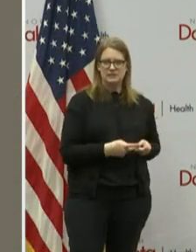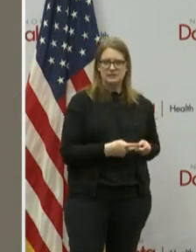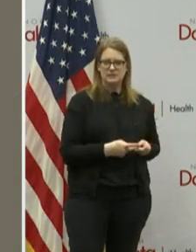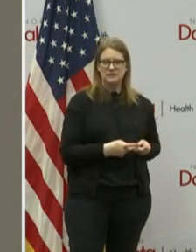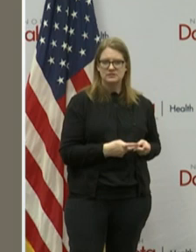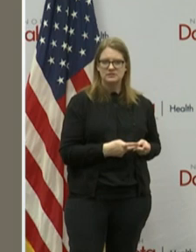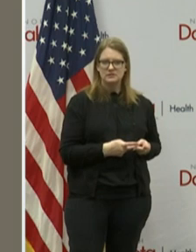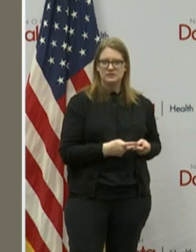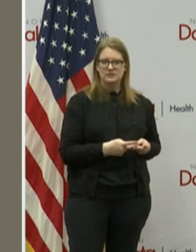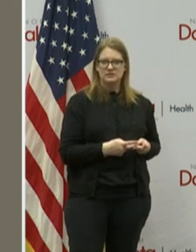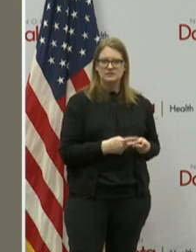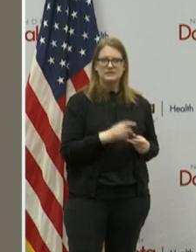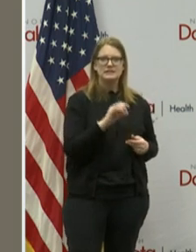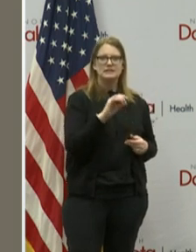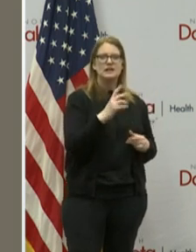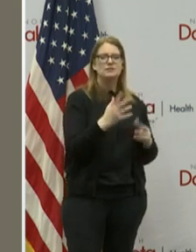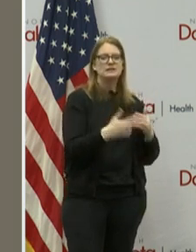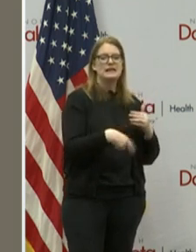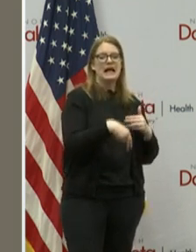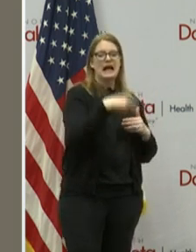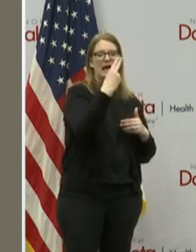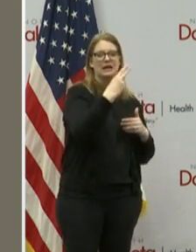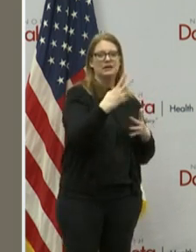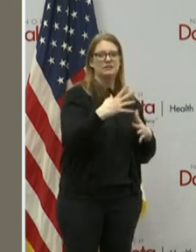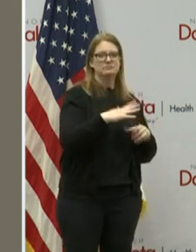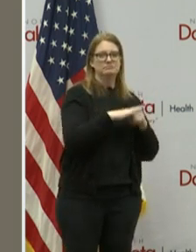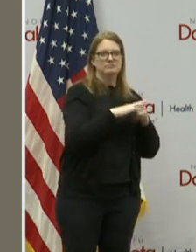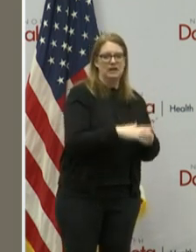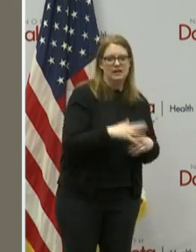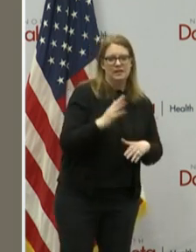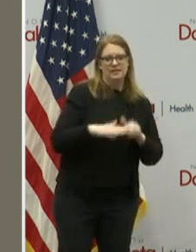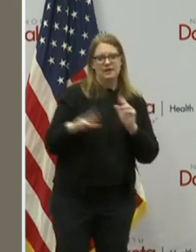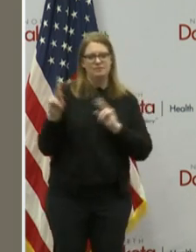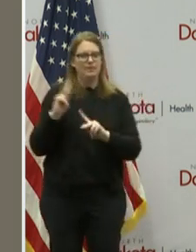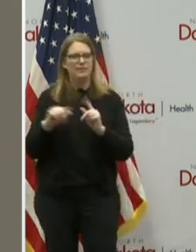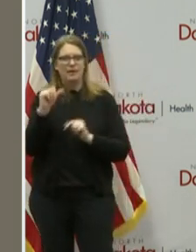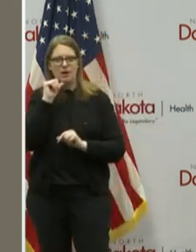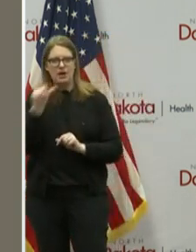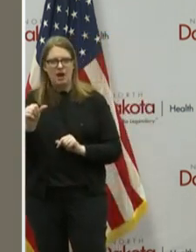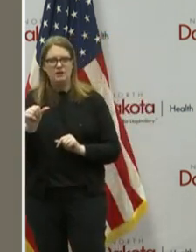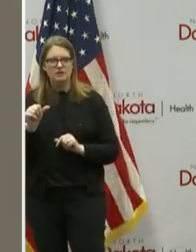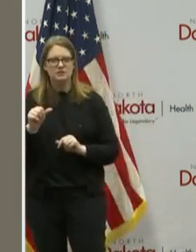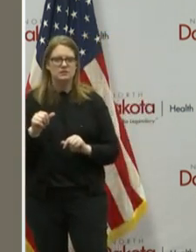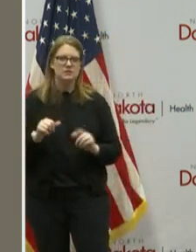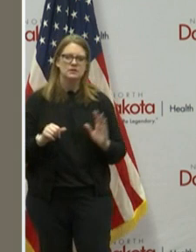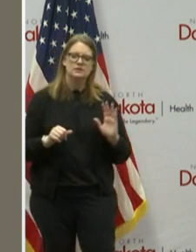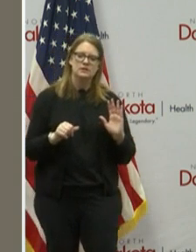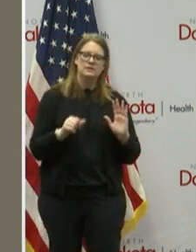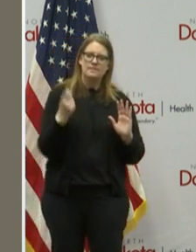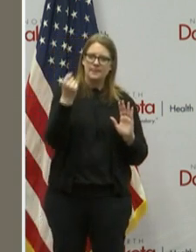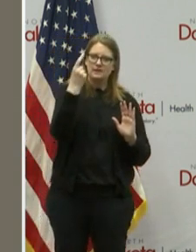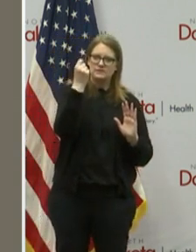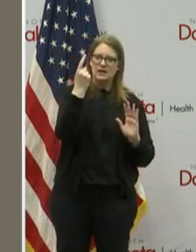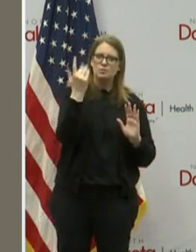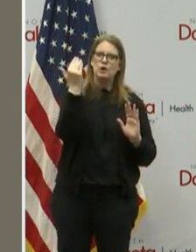RESULTS FROM THAT IT SHOWS 47% OF THOSE SHELTERING IN PLACE WAS 10 POINTS HIGHER THAN RESIDENTS WHO WERE NOT SHELTERING IN PLACE.